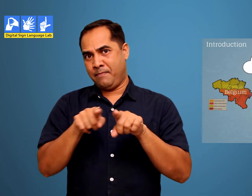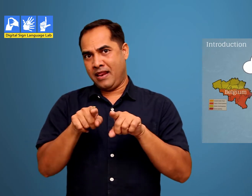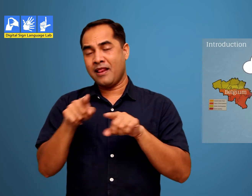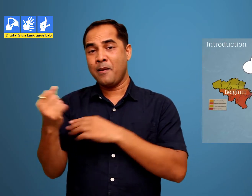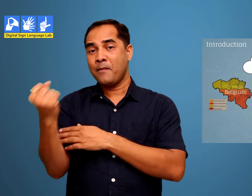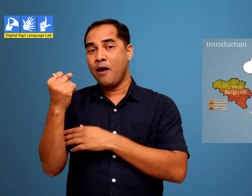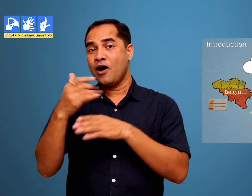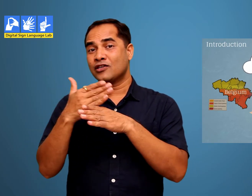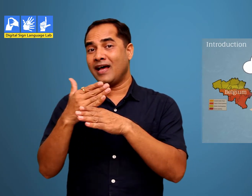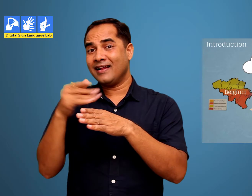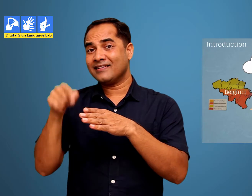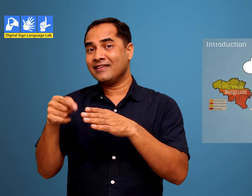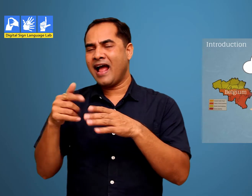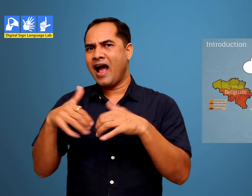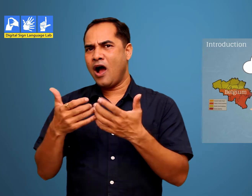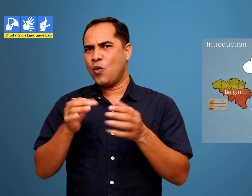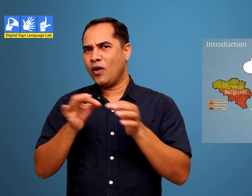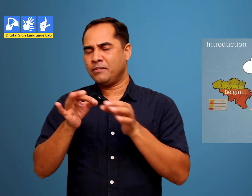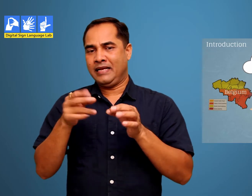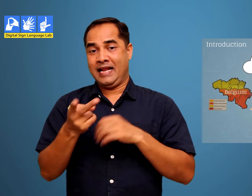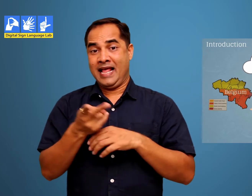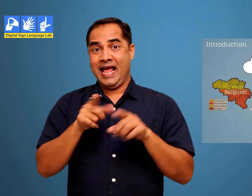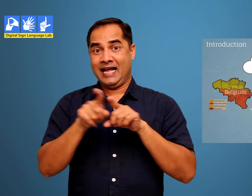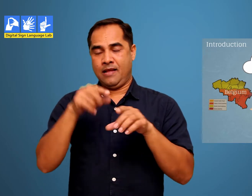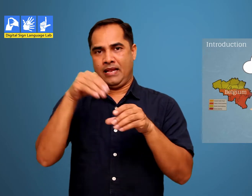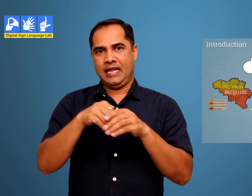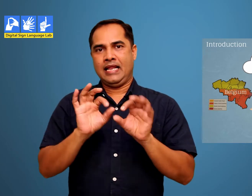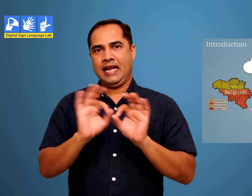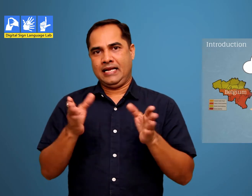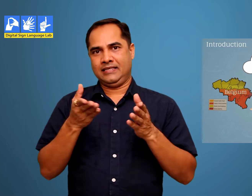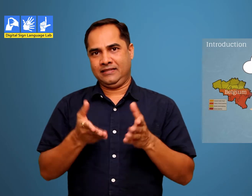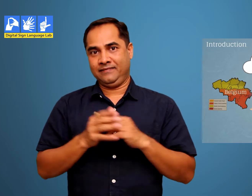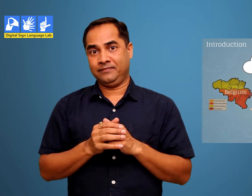see how they share power in different ways.